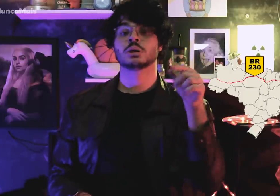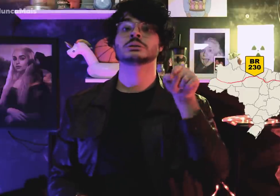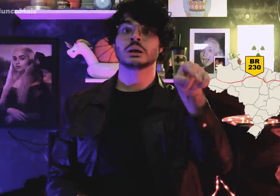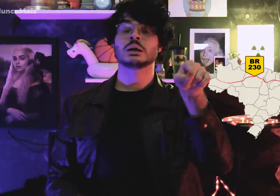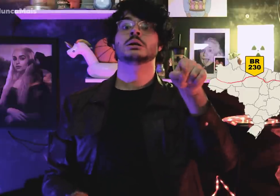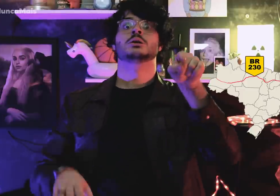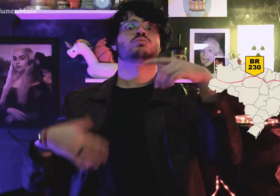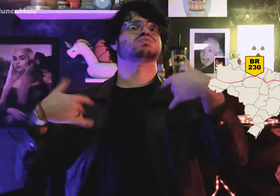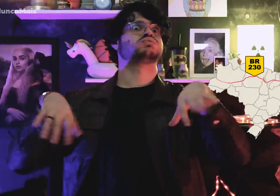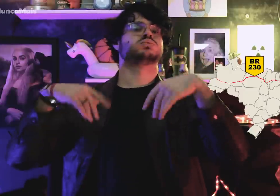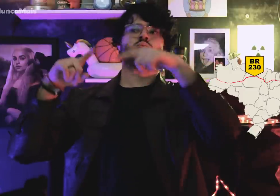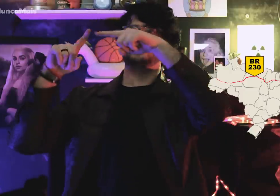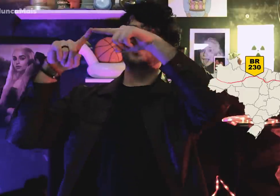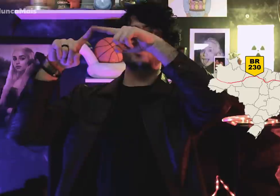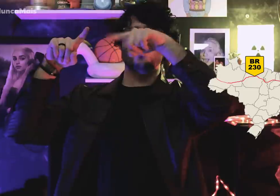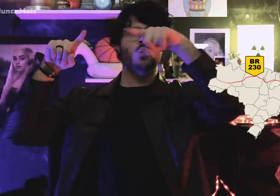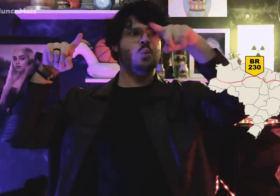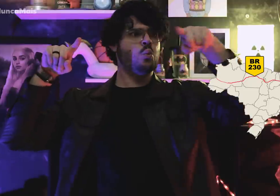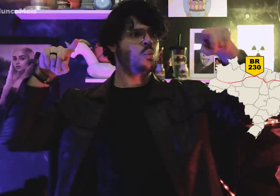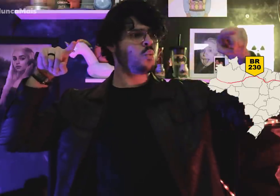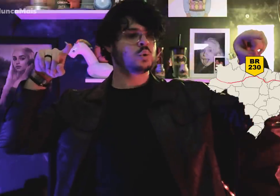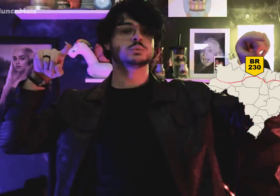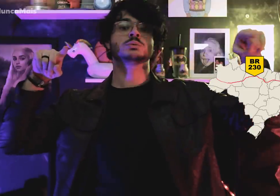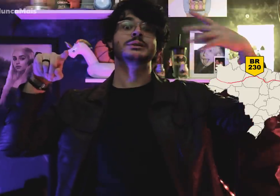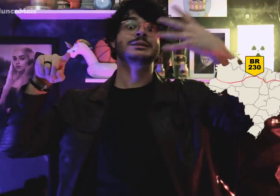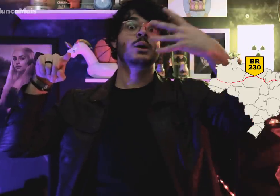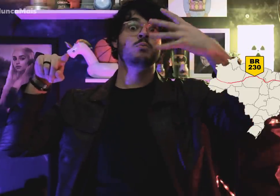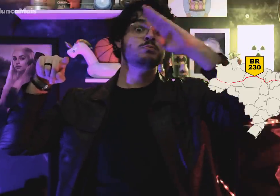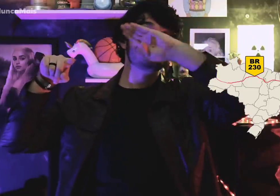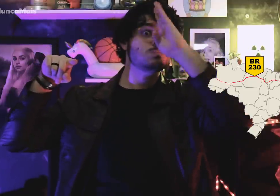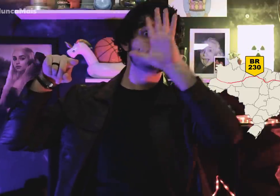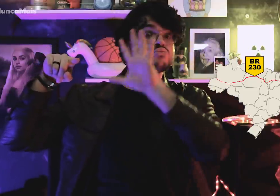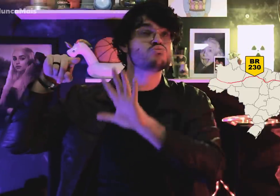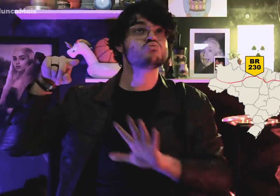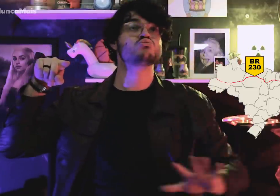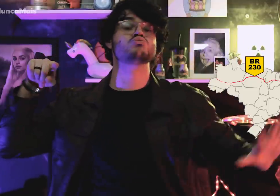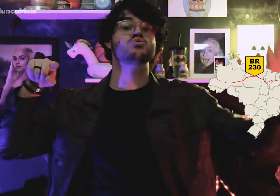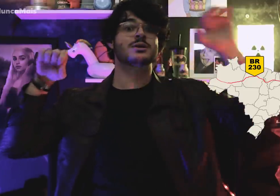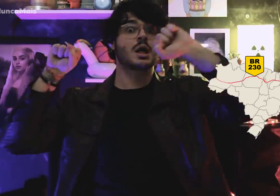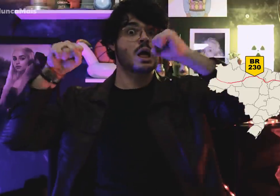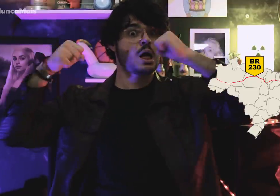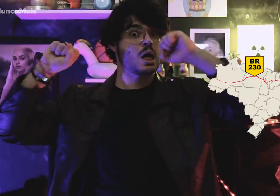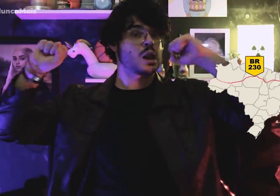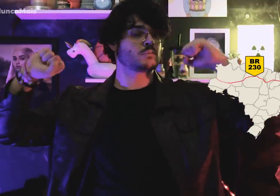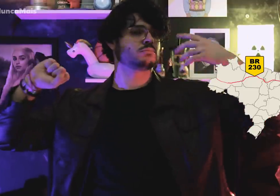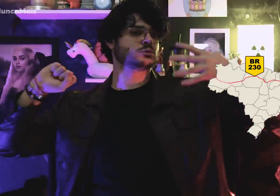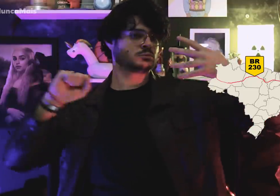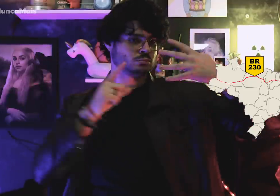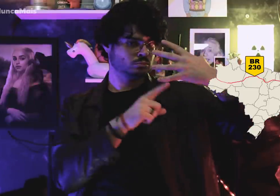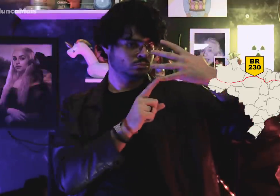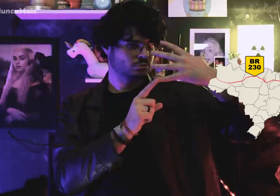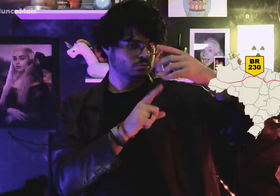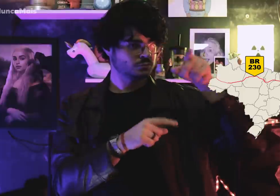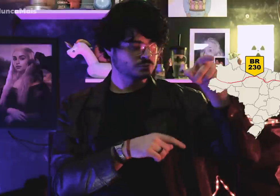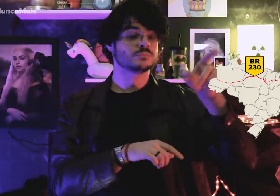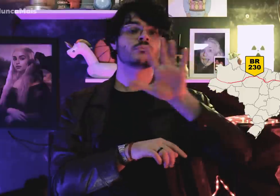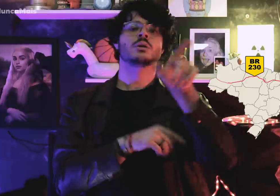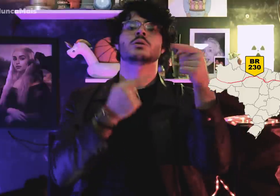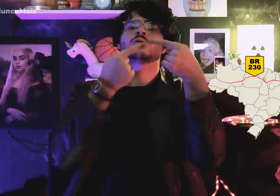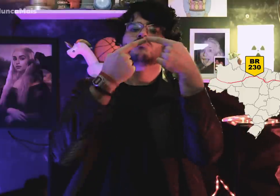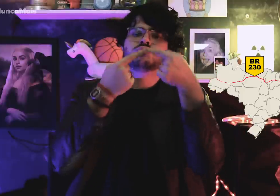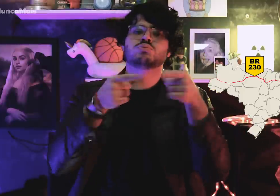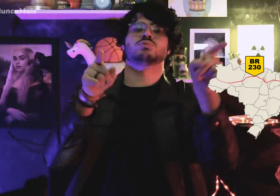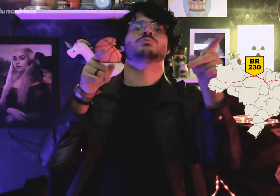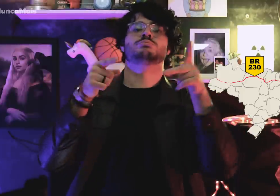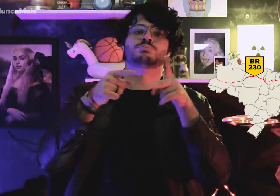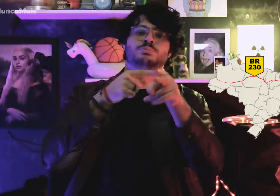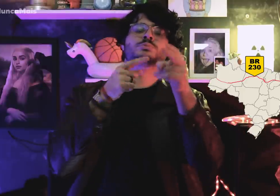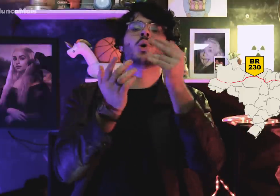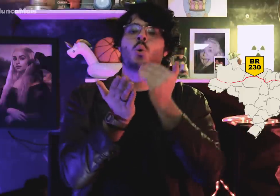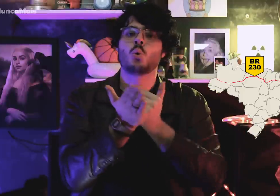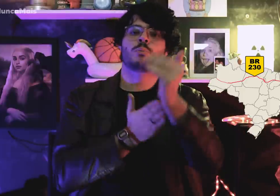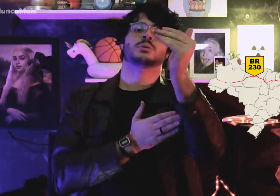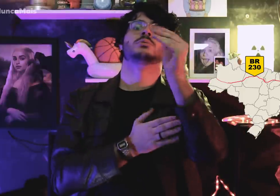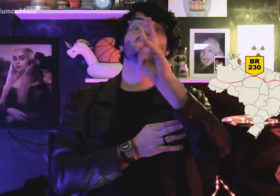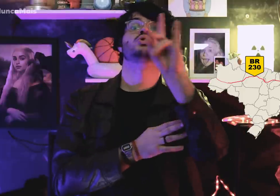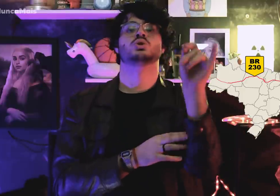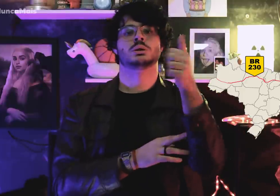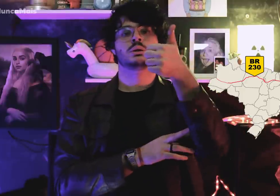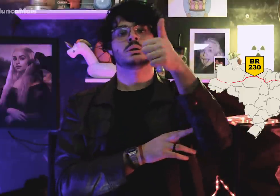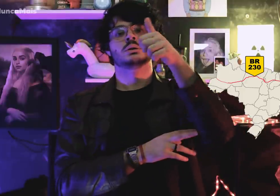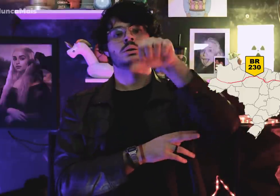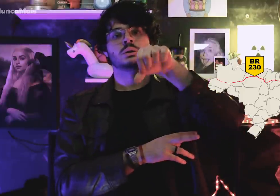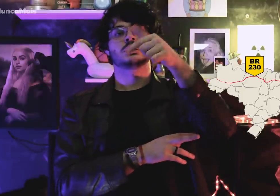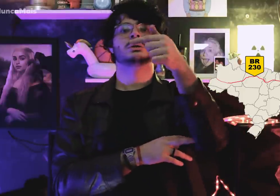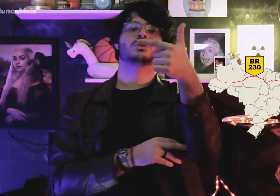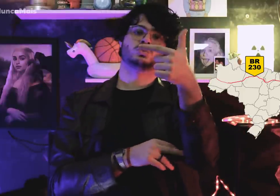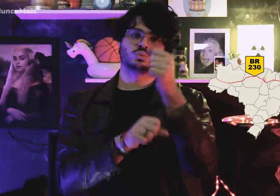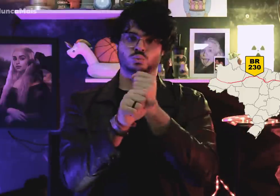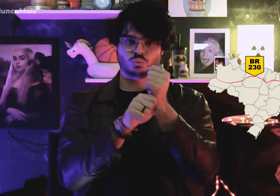the fourth largest highway in the country, opened in 1972.